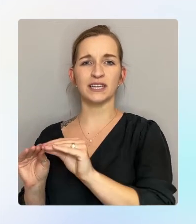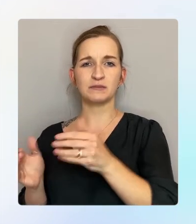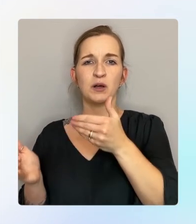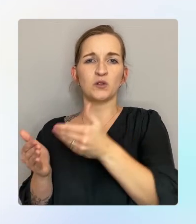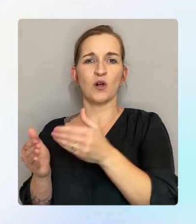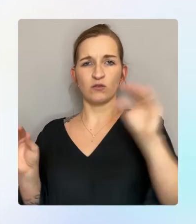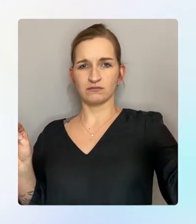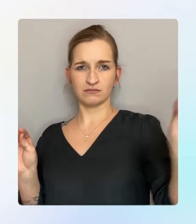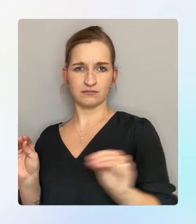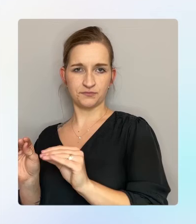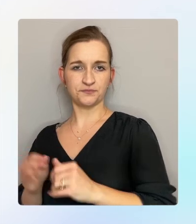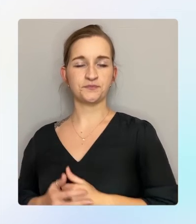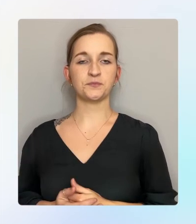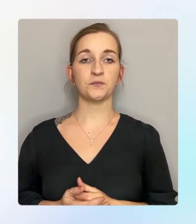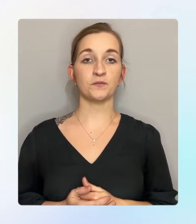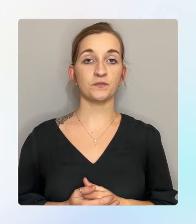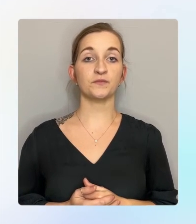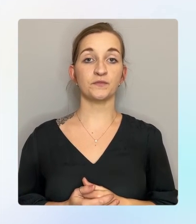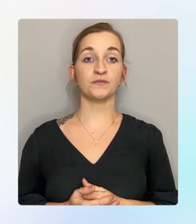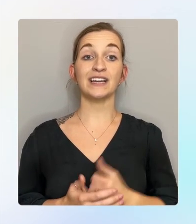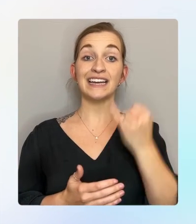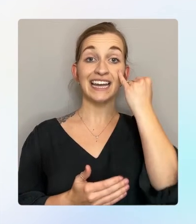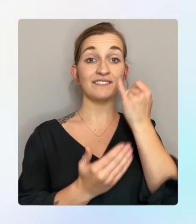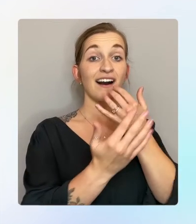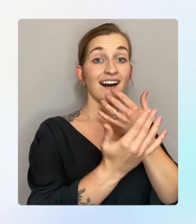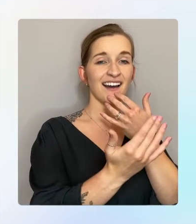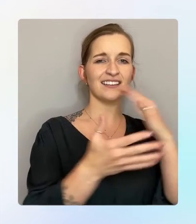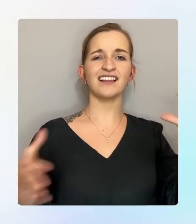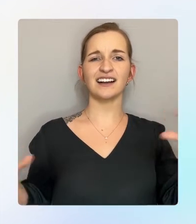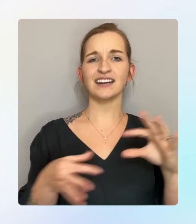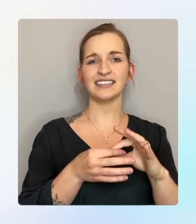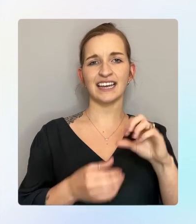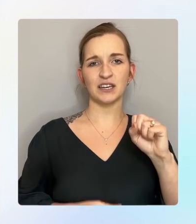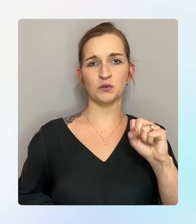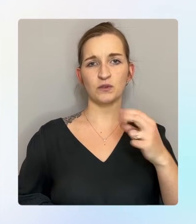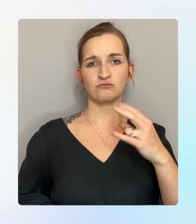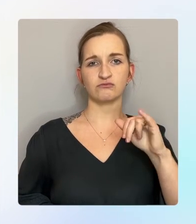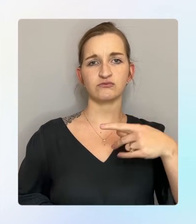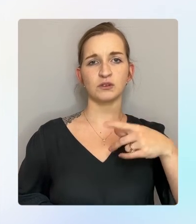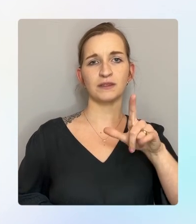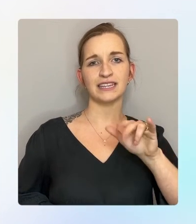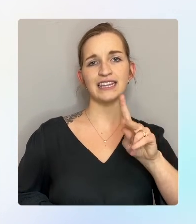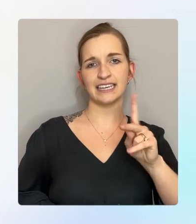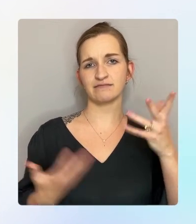to the flows we created before. If the state is "Idle," we can just connect it to "Should blink."